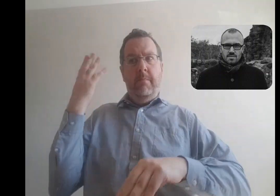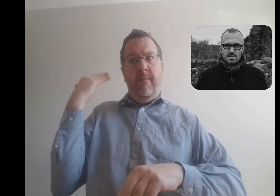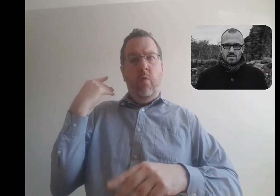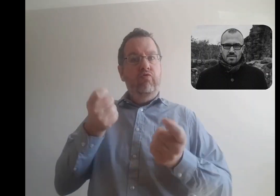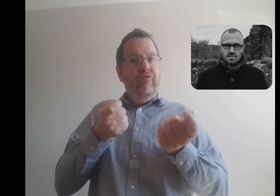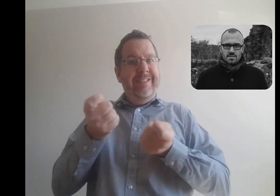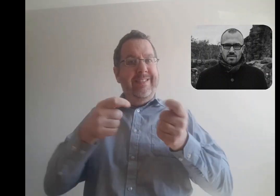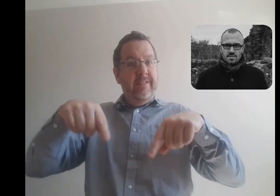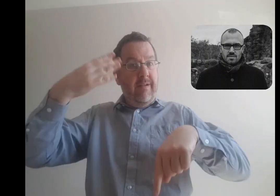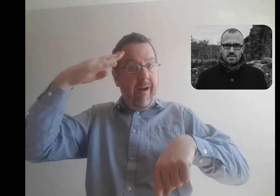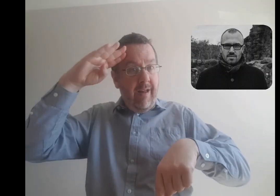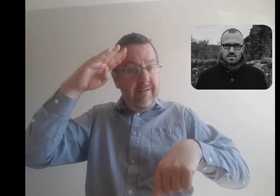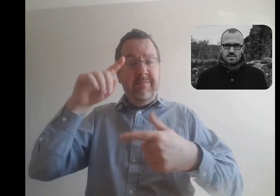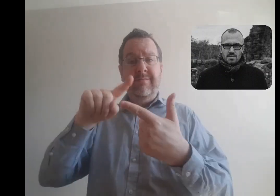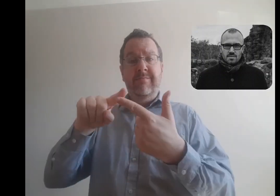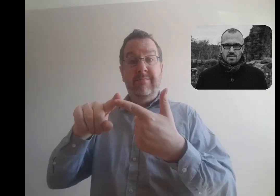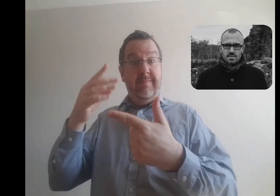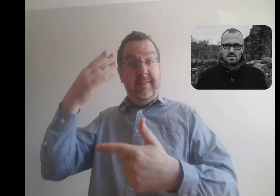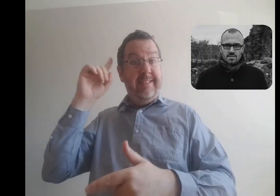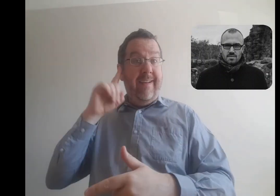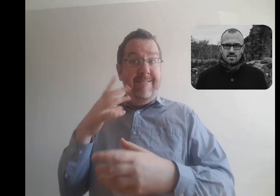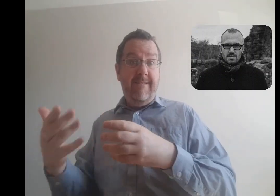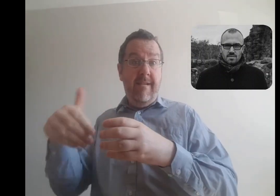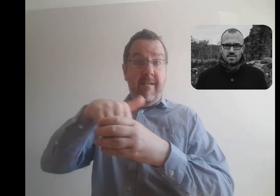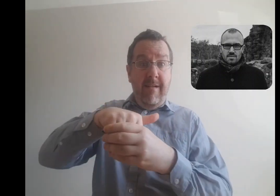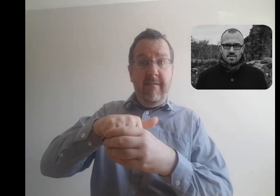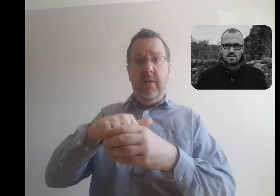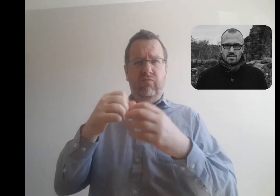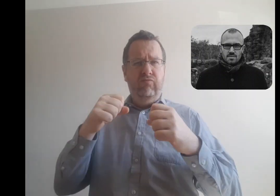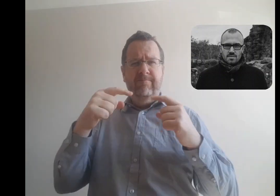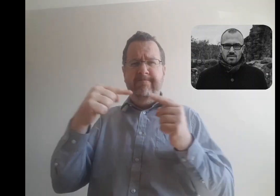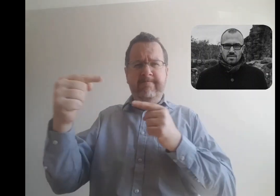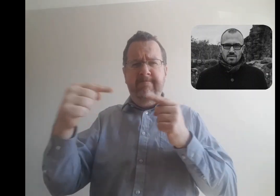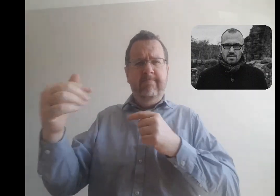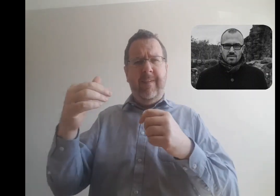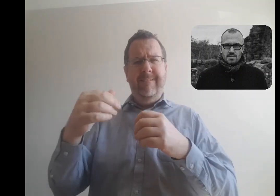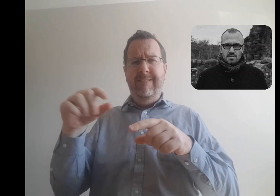through to how they engaged in Ireland's political movements such as the struggle for independence.